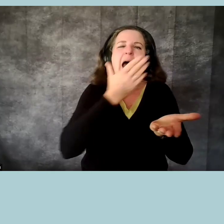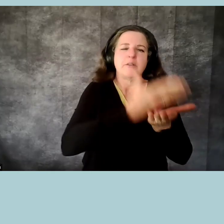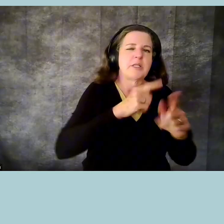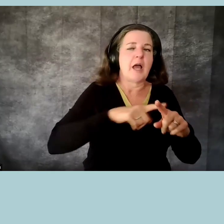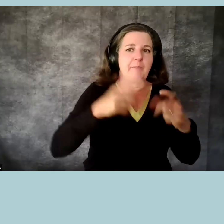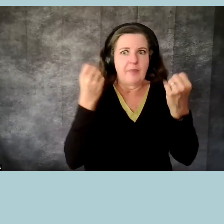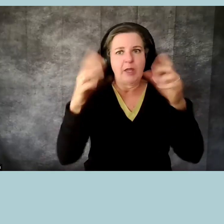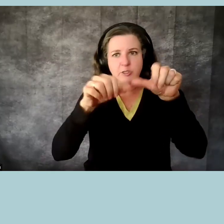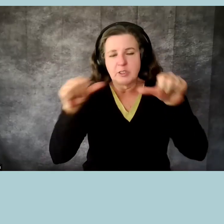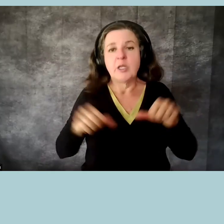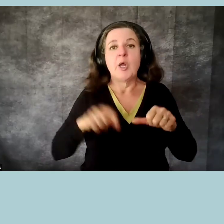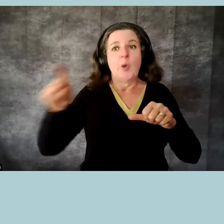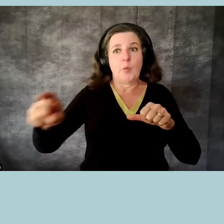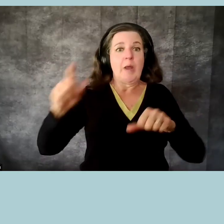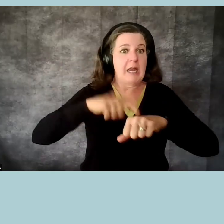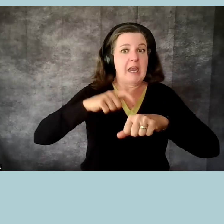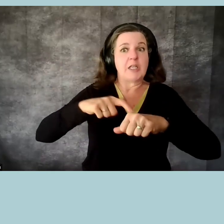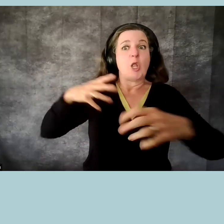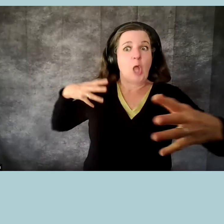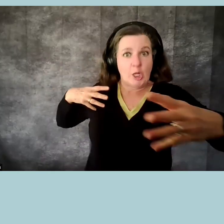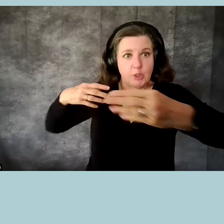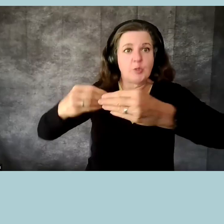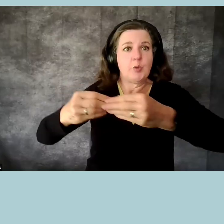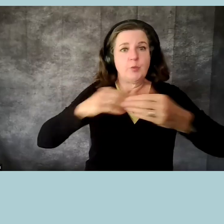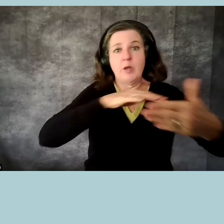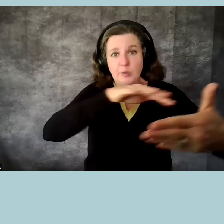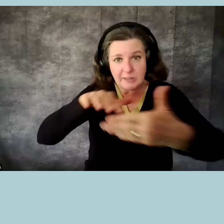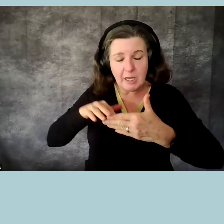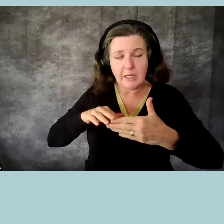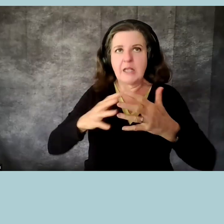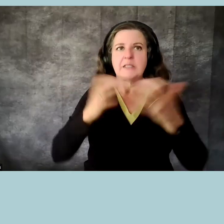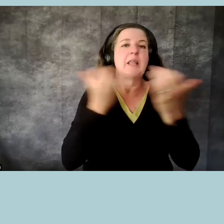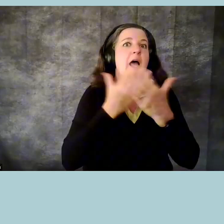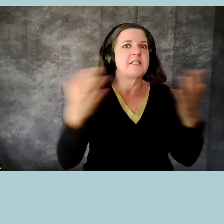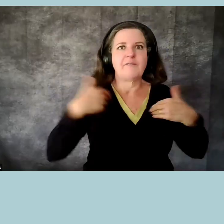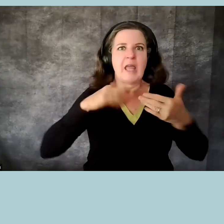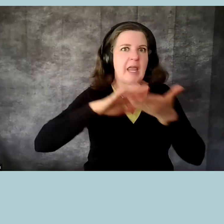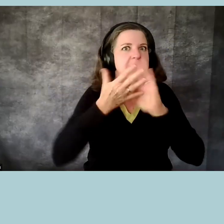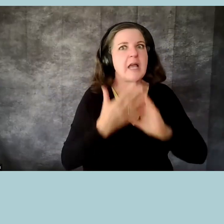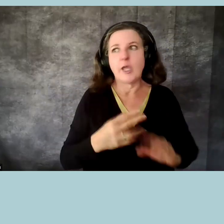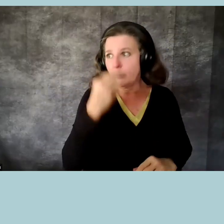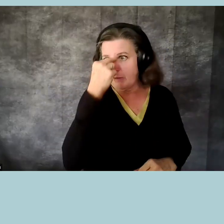studies we need you know lots of things I could I could geek out on but I'll leave it at that for now.